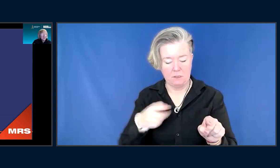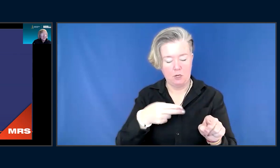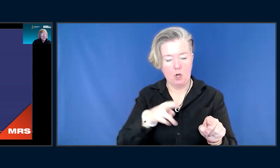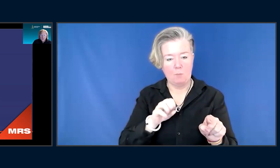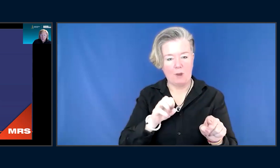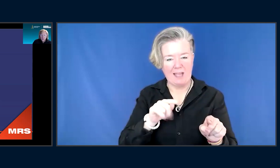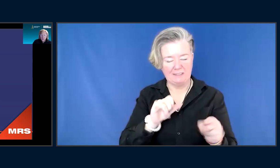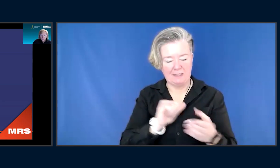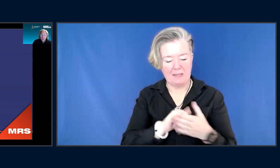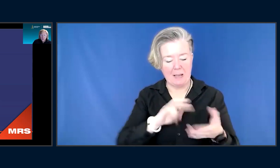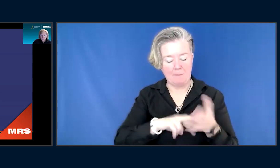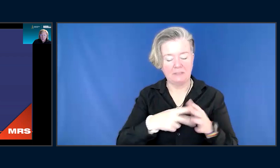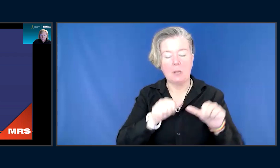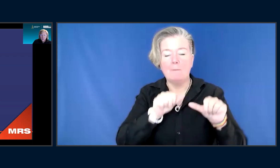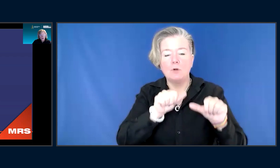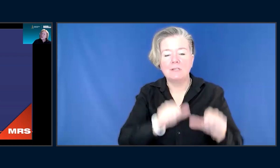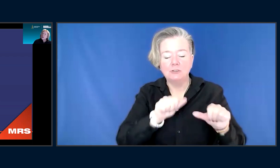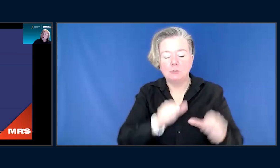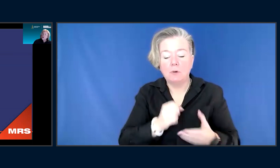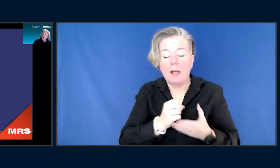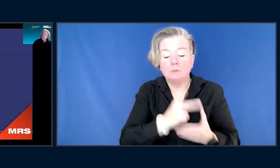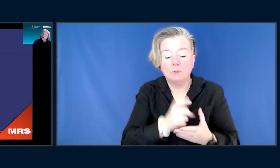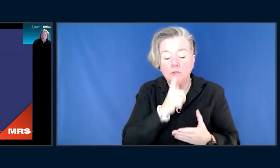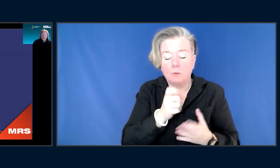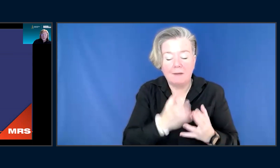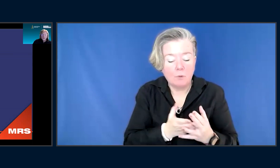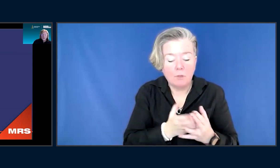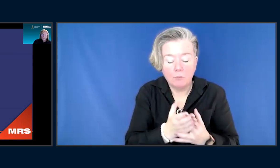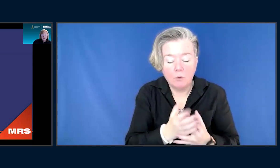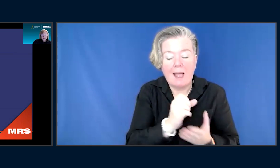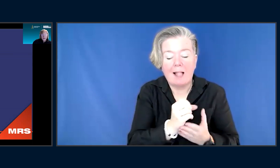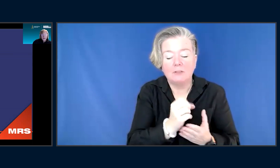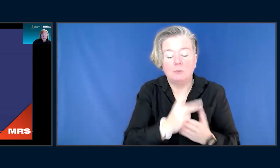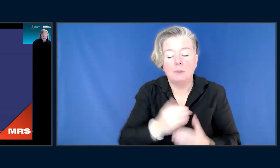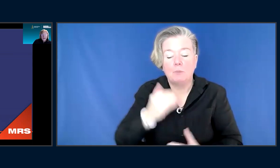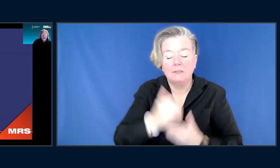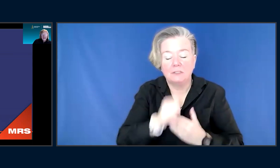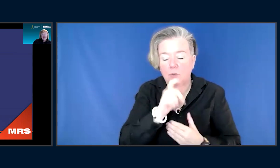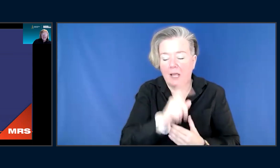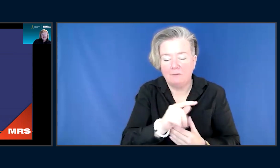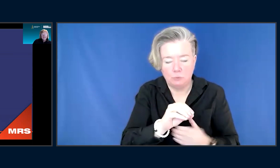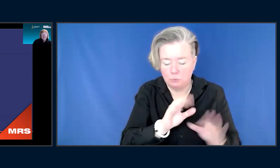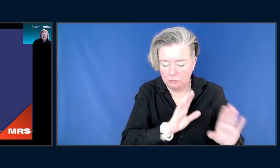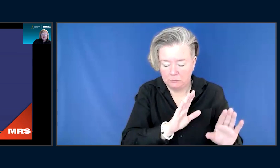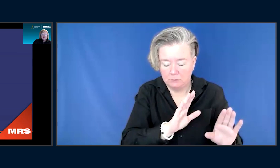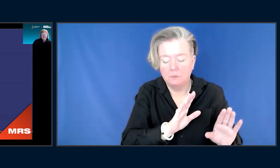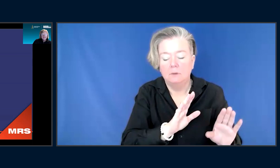First, Pre-ETS are considered to be potentially eligible. Don't have to go through the whole eligibility process.